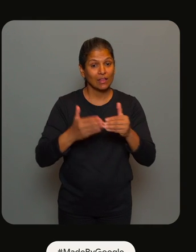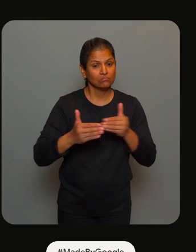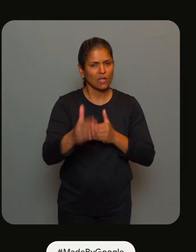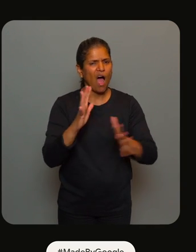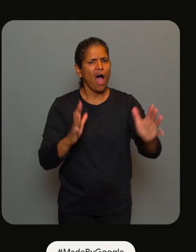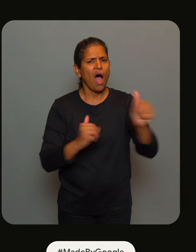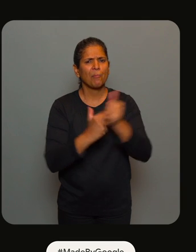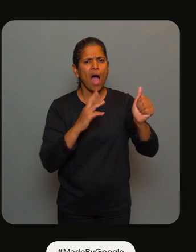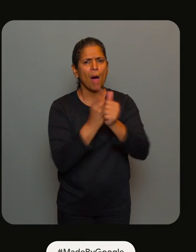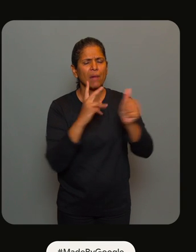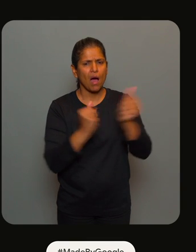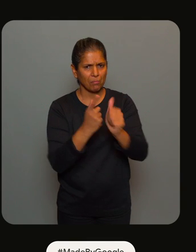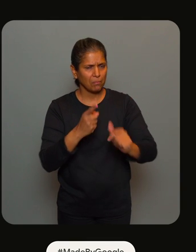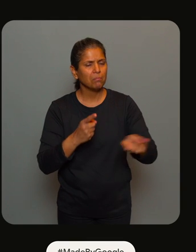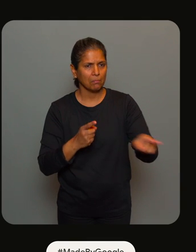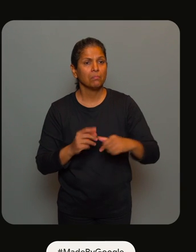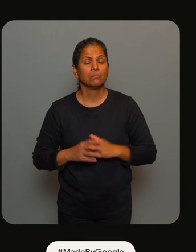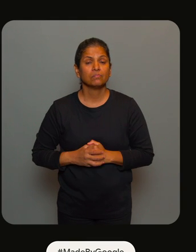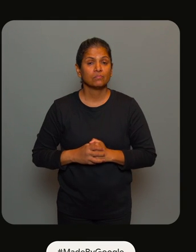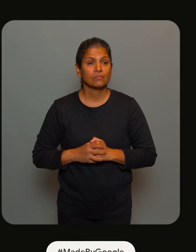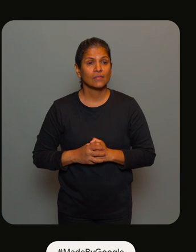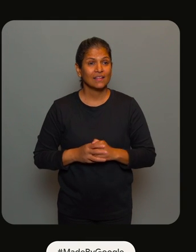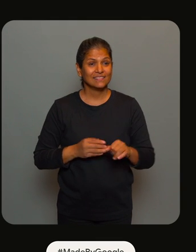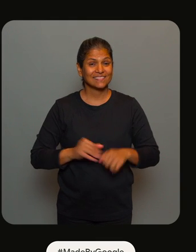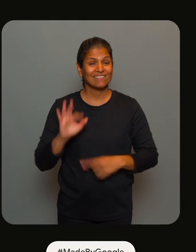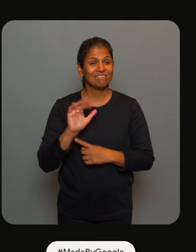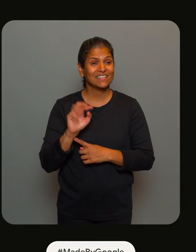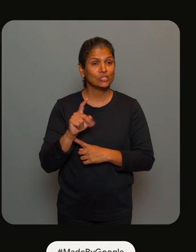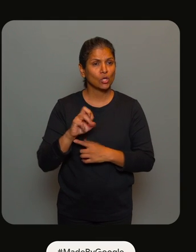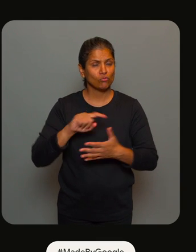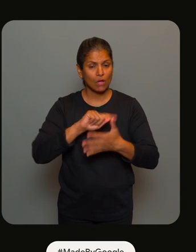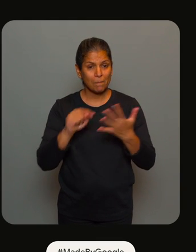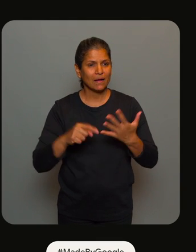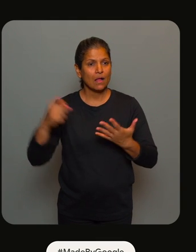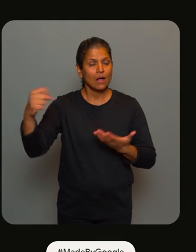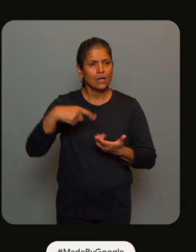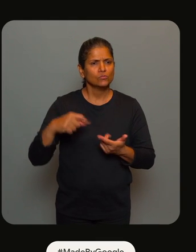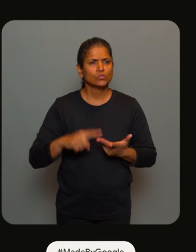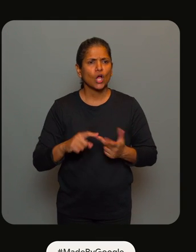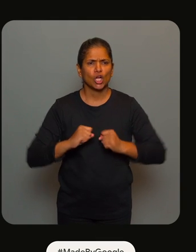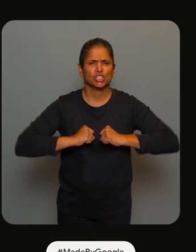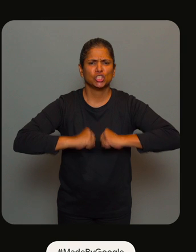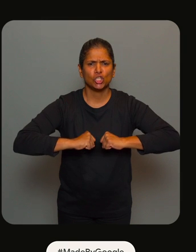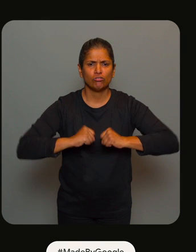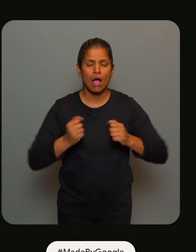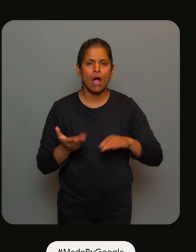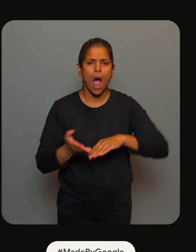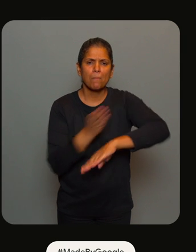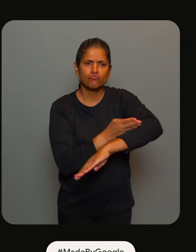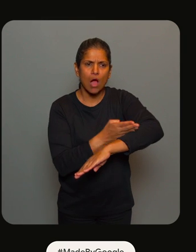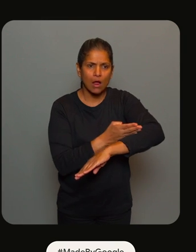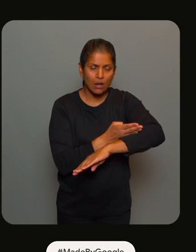With a steady stream of Feature Drops and ongoing security updates, Day One with your Pixel phone is just the first of many